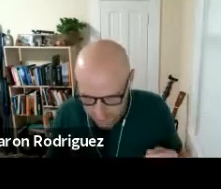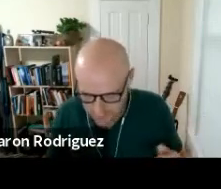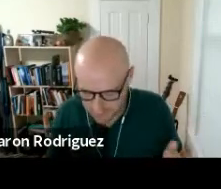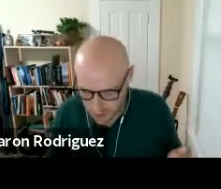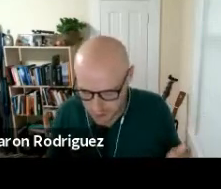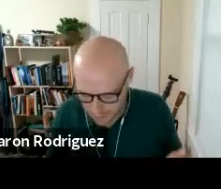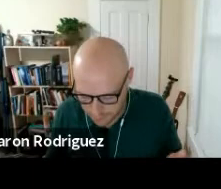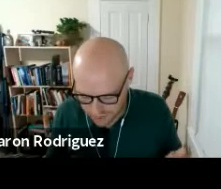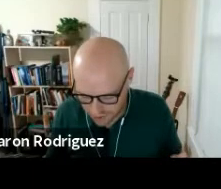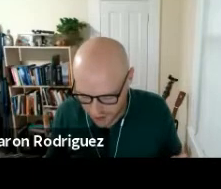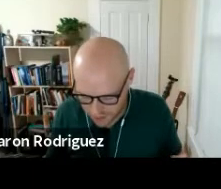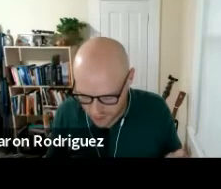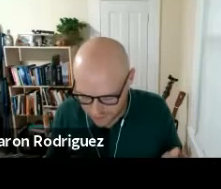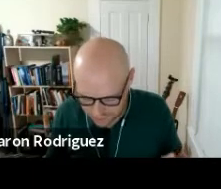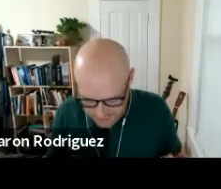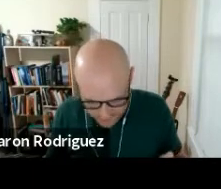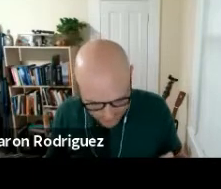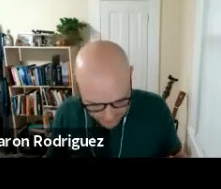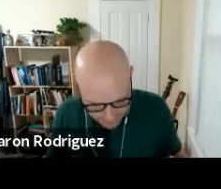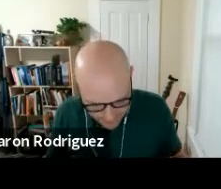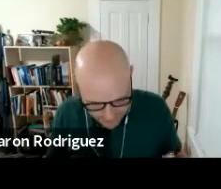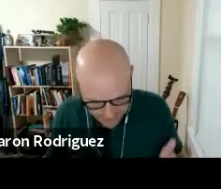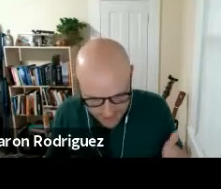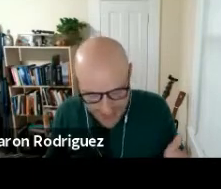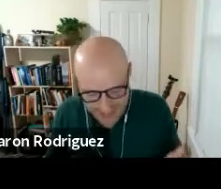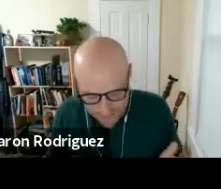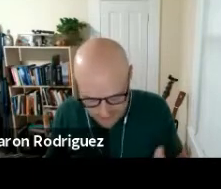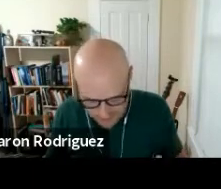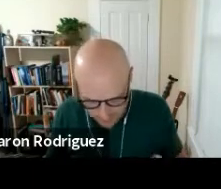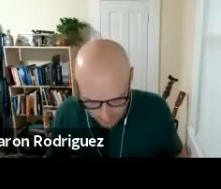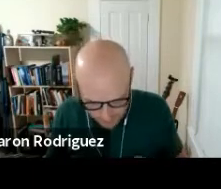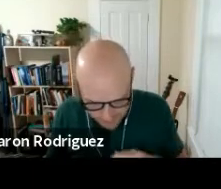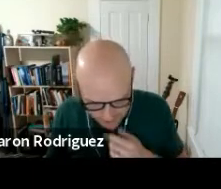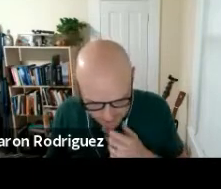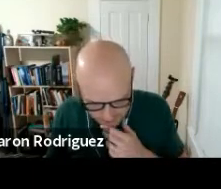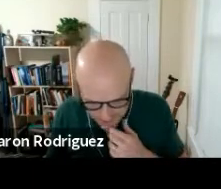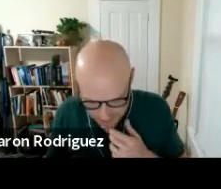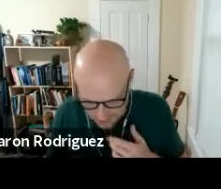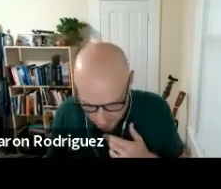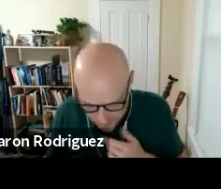This mode outputs audio of objects at specific coordinates. This mode is